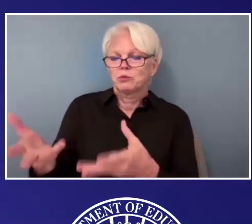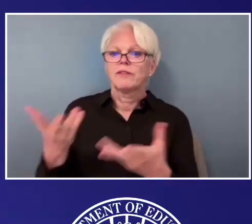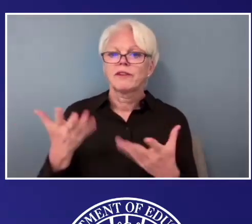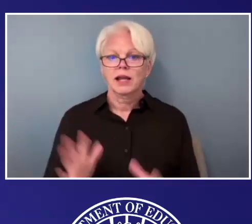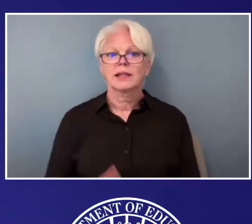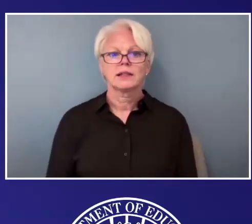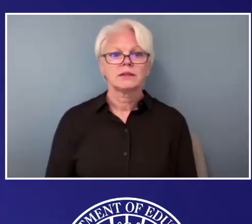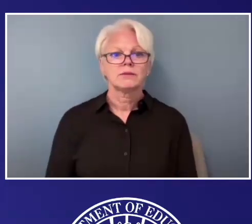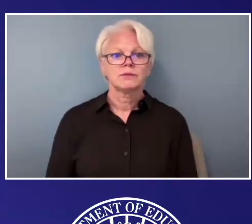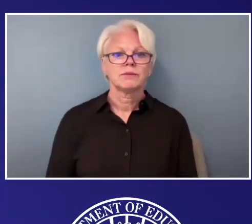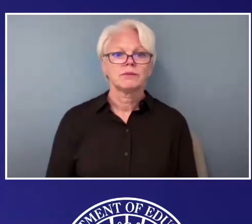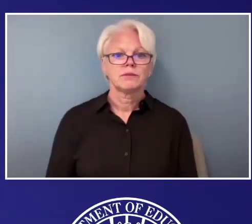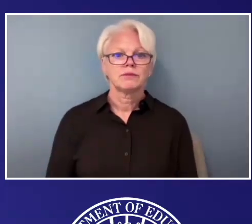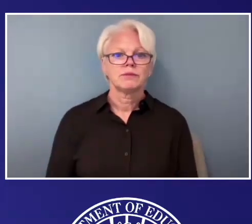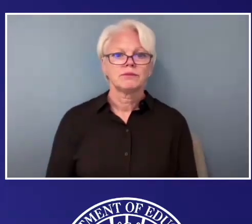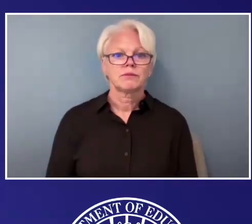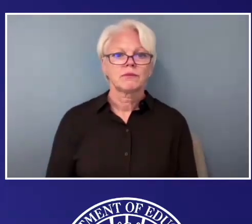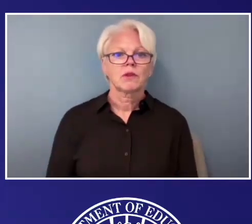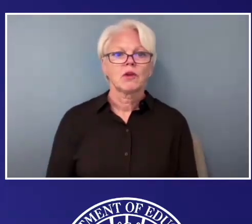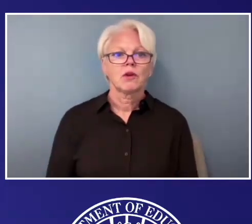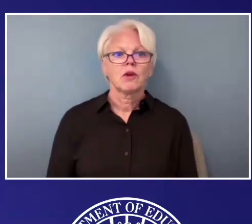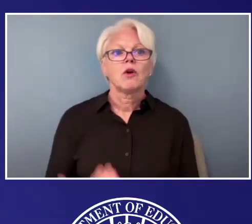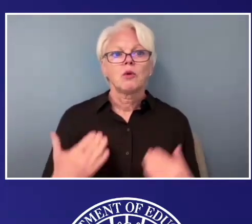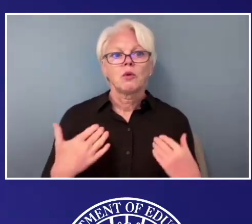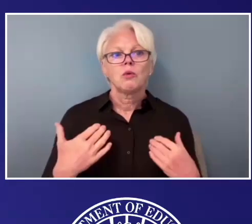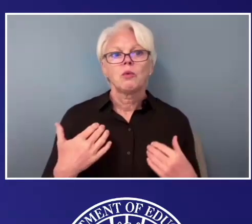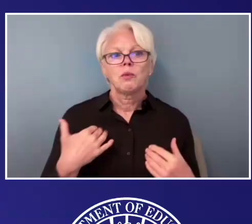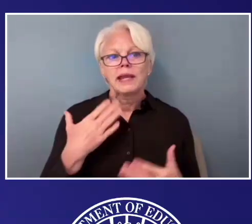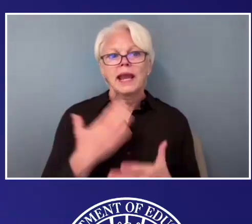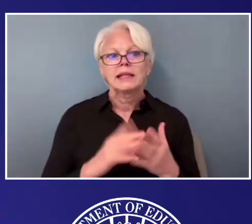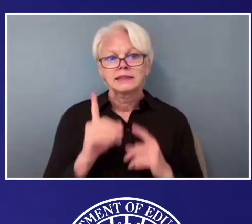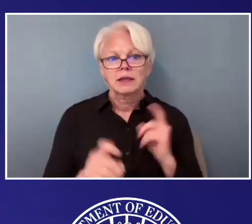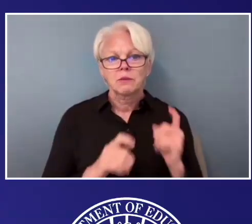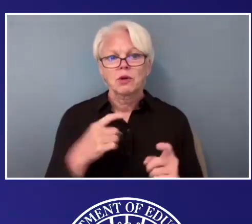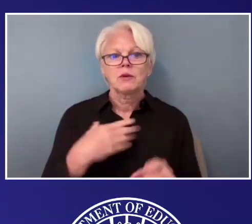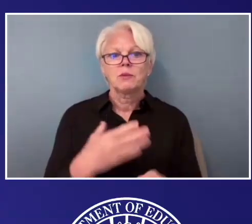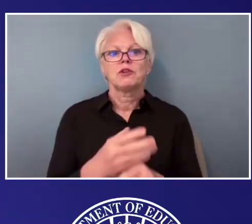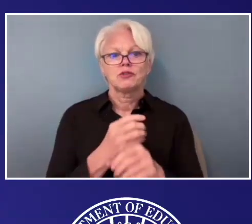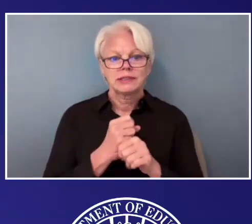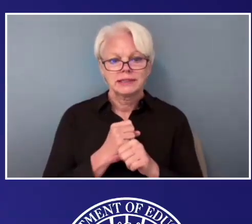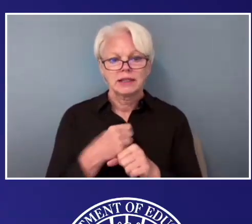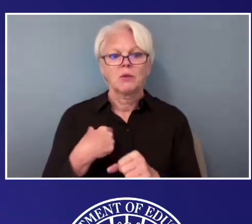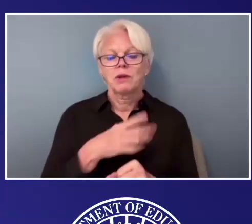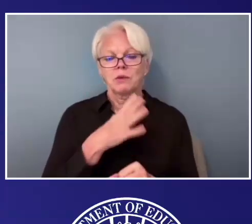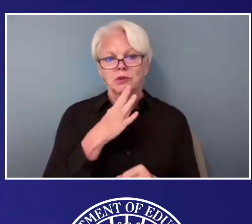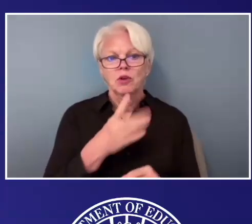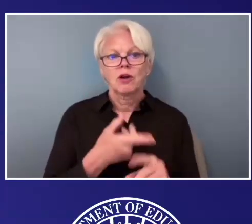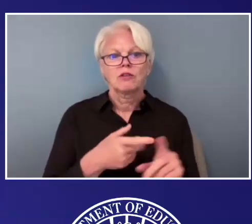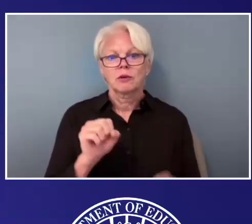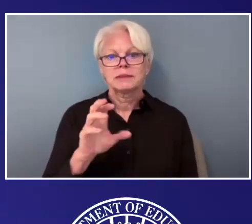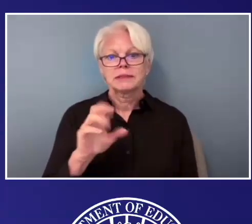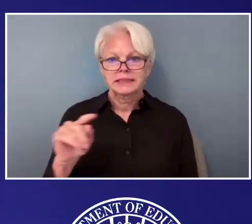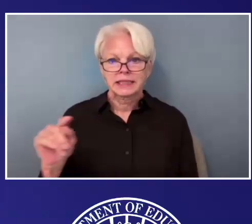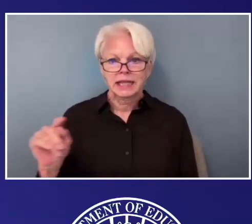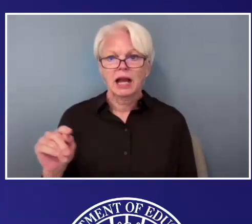We have some questions that we've received that we will be talking from Scott, that we will be talking through later this